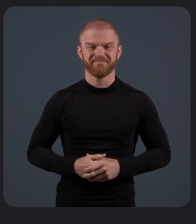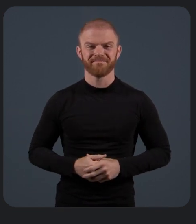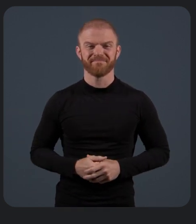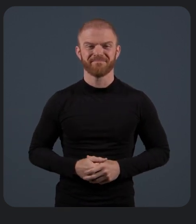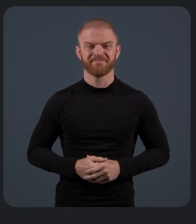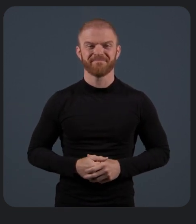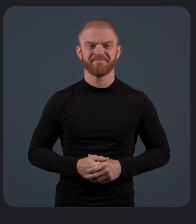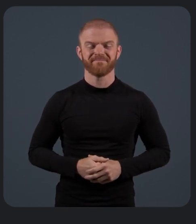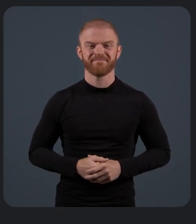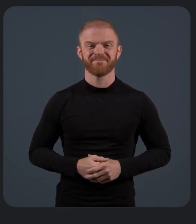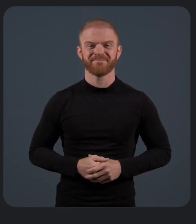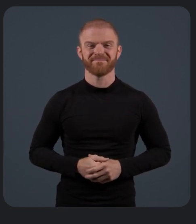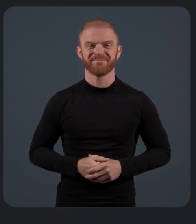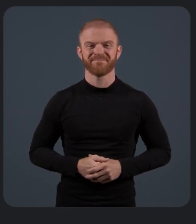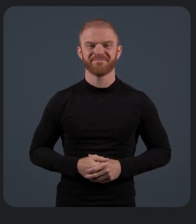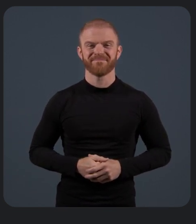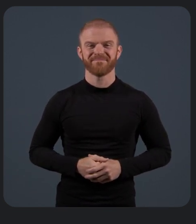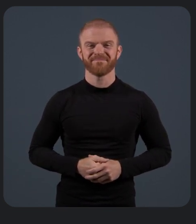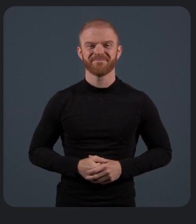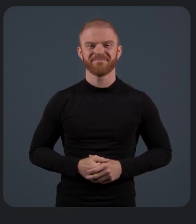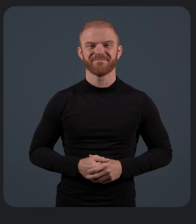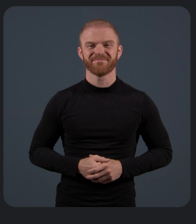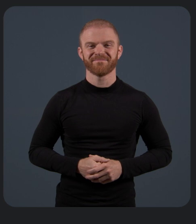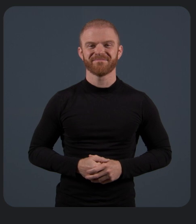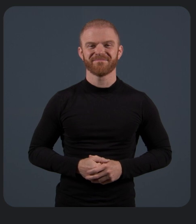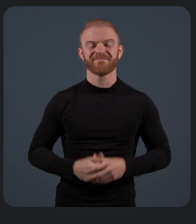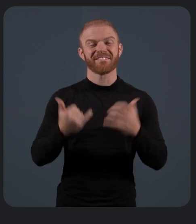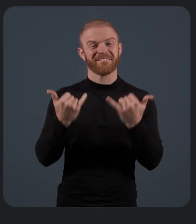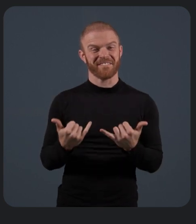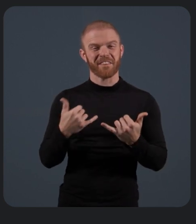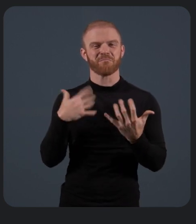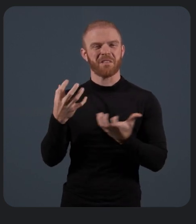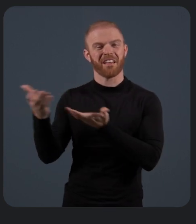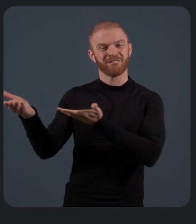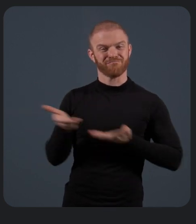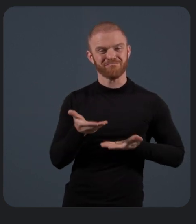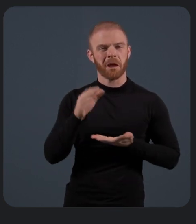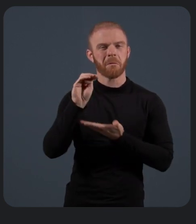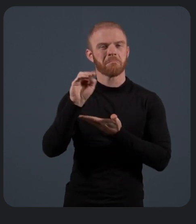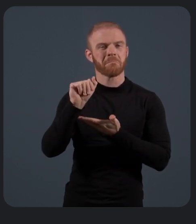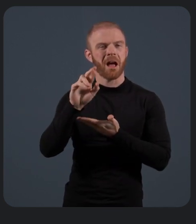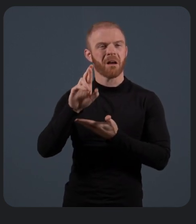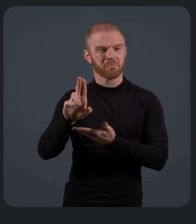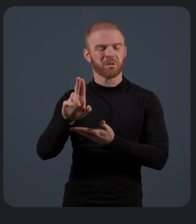over the past few years. Now I'd like to welcome Maru to the stage